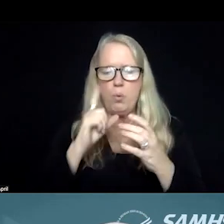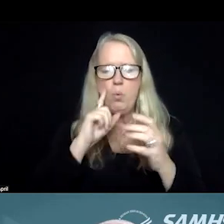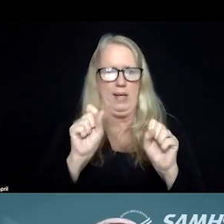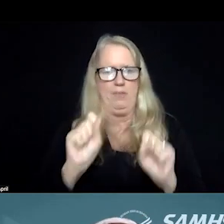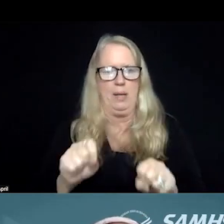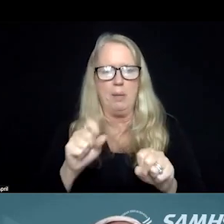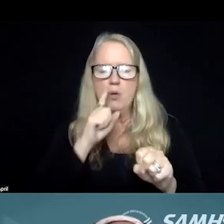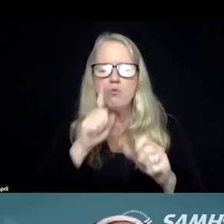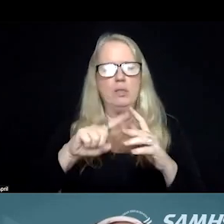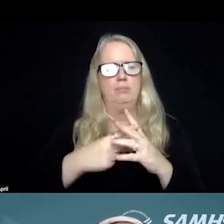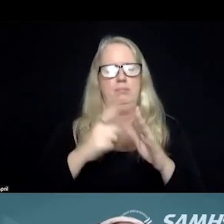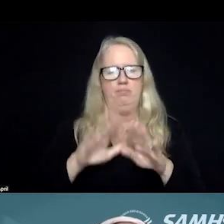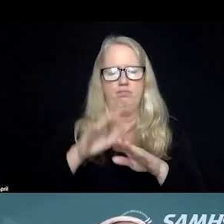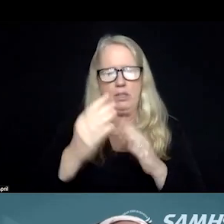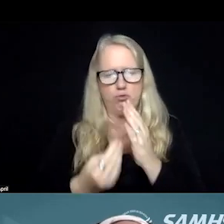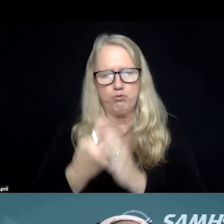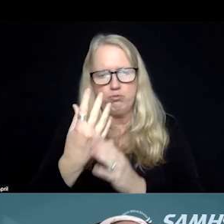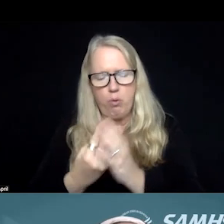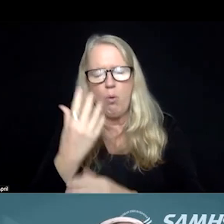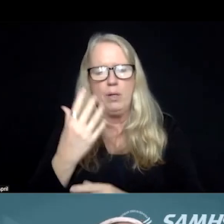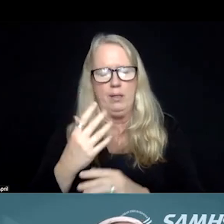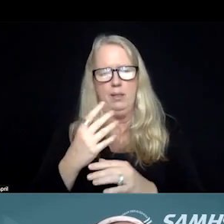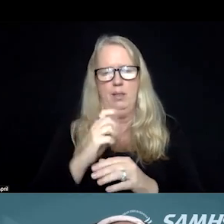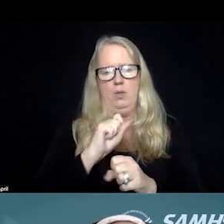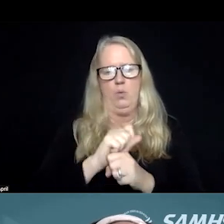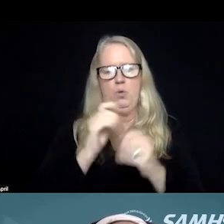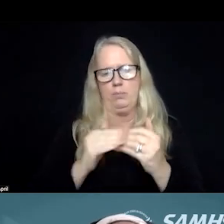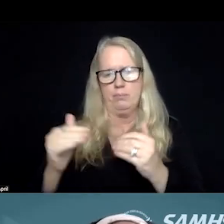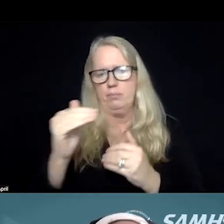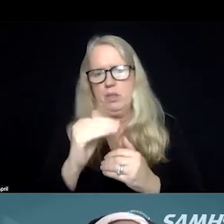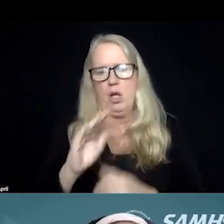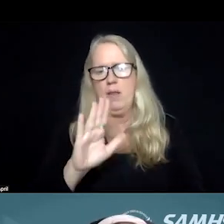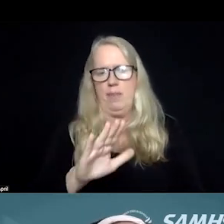STEPPINGSTONE BEYOND THIS WORK WITH THE VETERAN POPULATIONS.